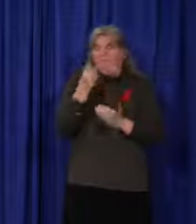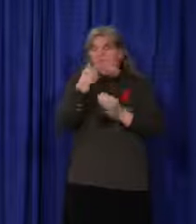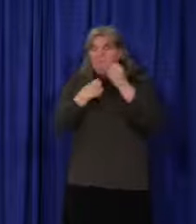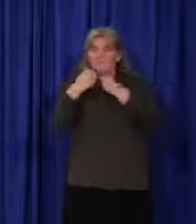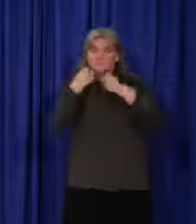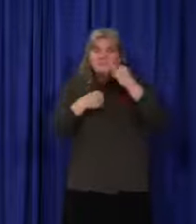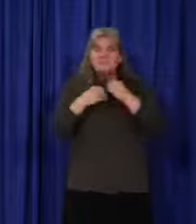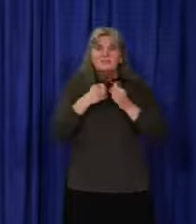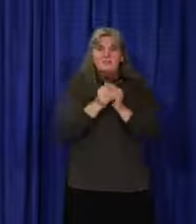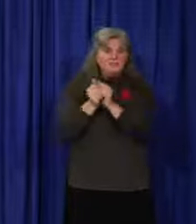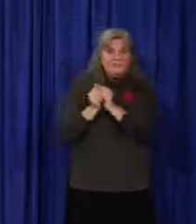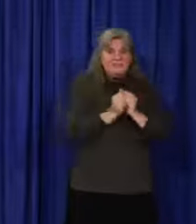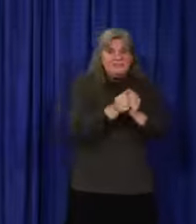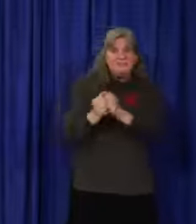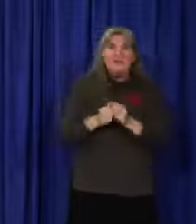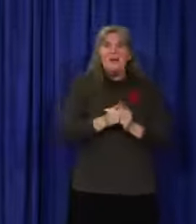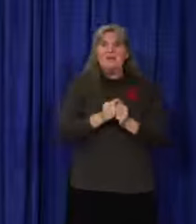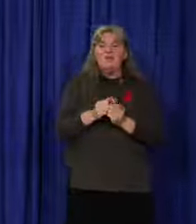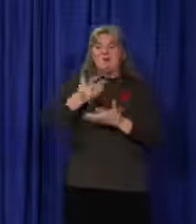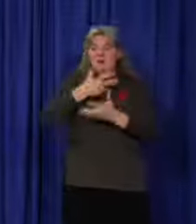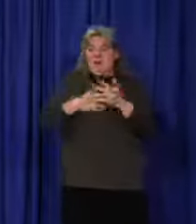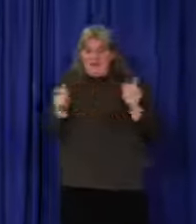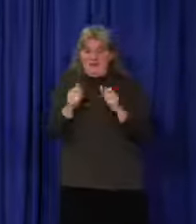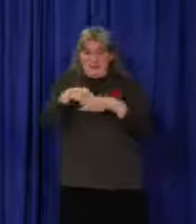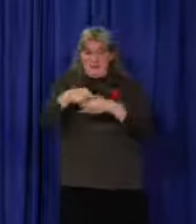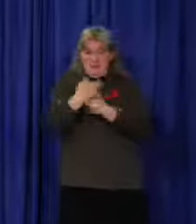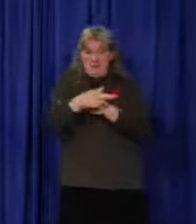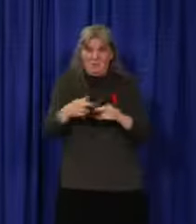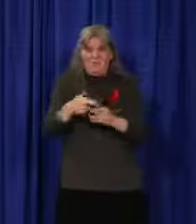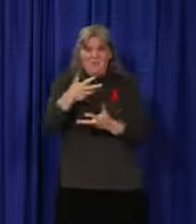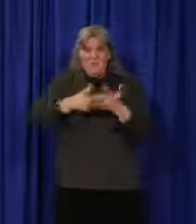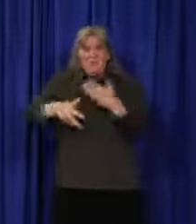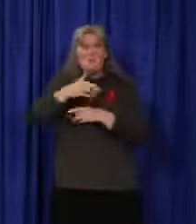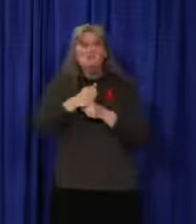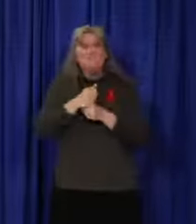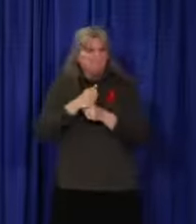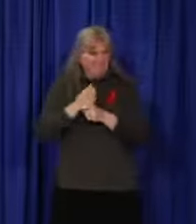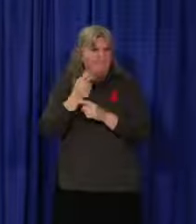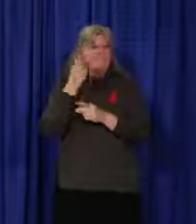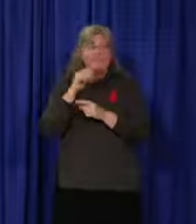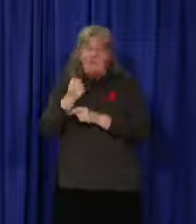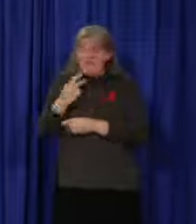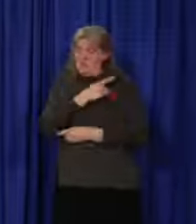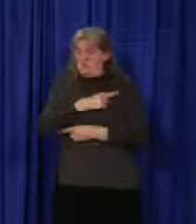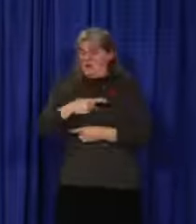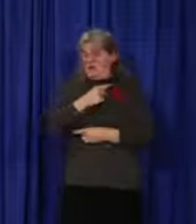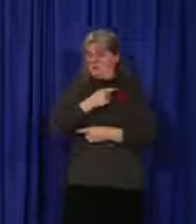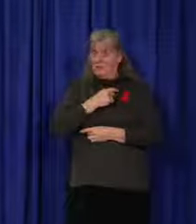listening today. Dr. Hanley. Thank you, premier silver. Good afternoon.